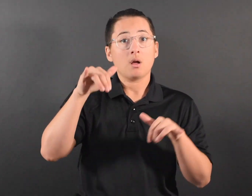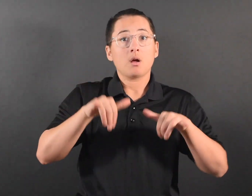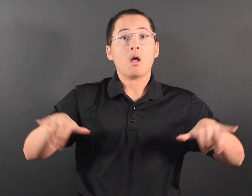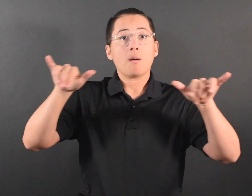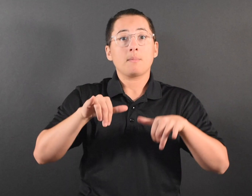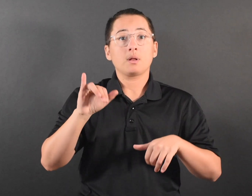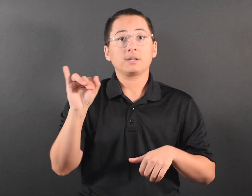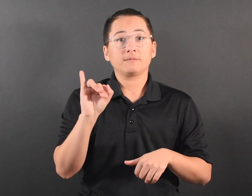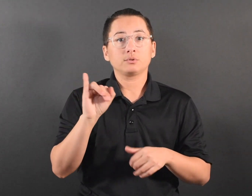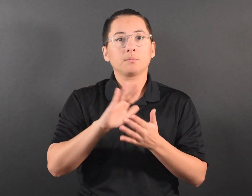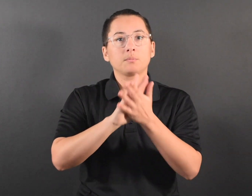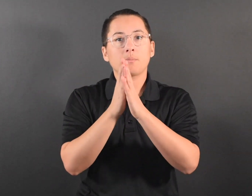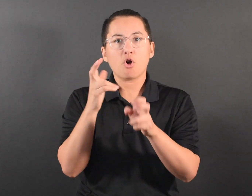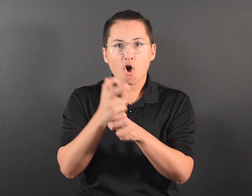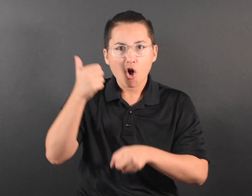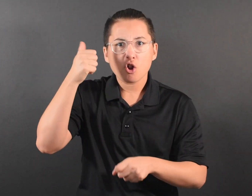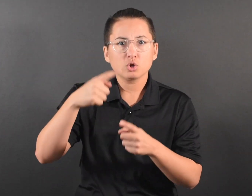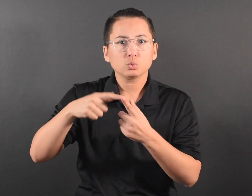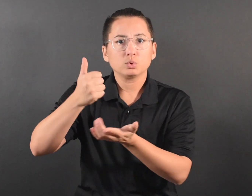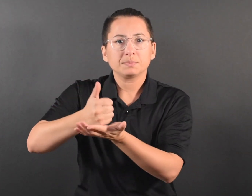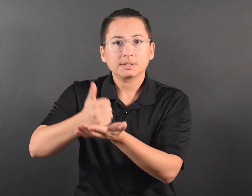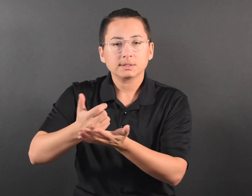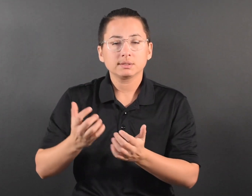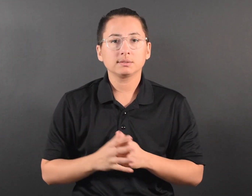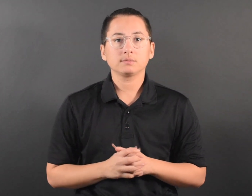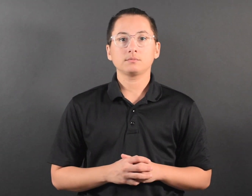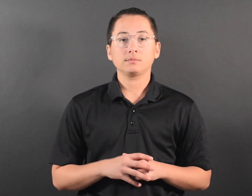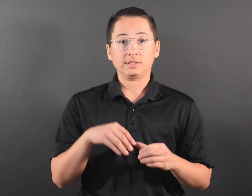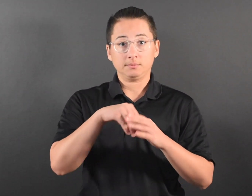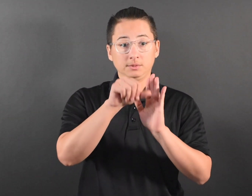as even common infections are becoming harder to treat, health officials say.